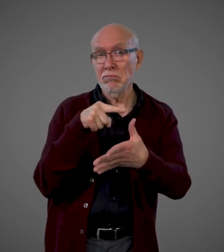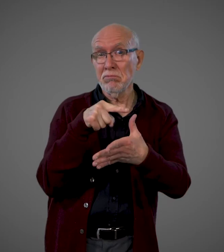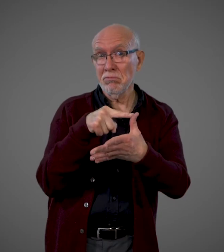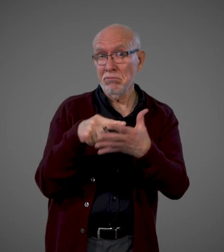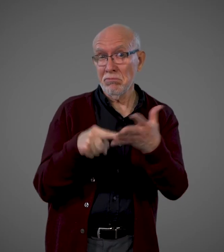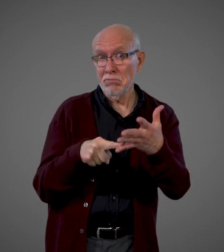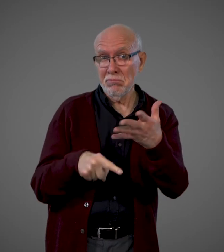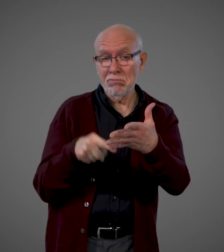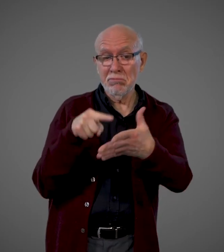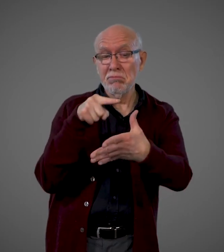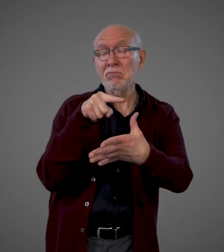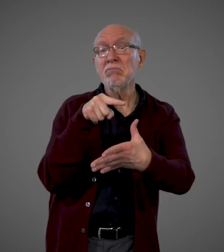And here are some of those.